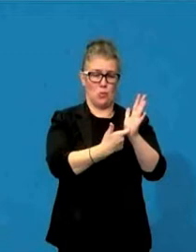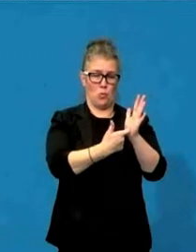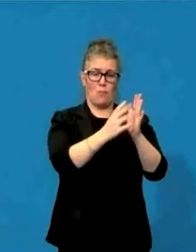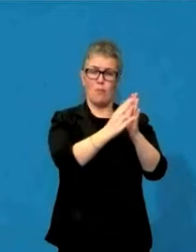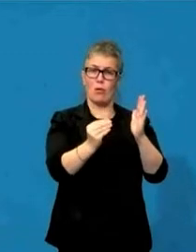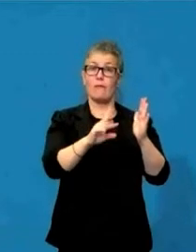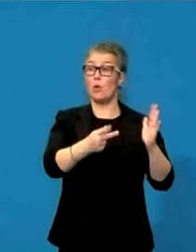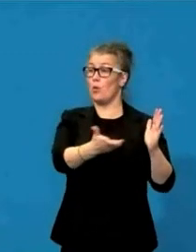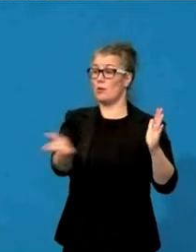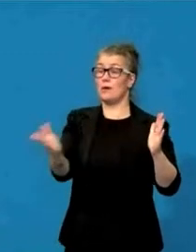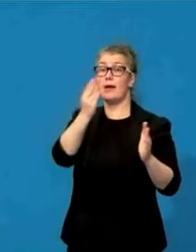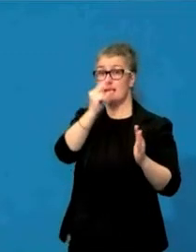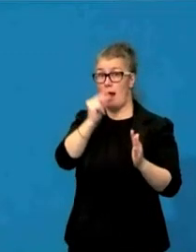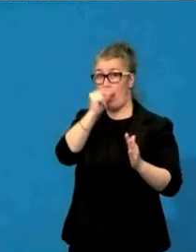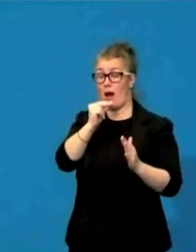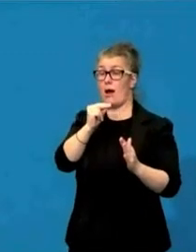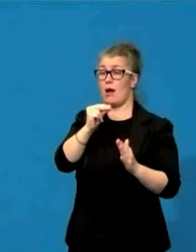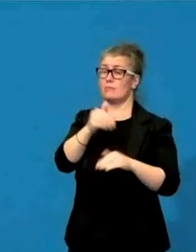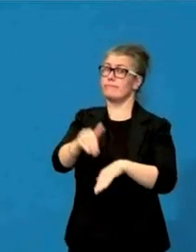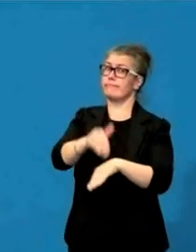lot of kids in Fitzroy have been getting in trouble over the last couple of years, that